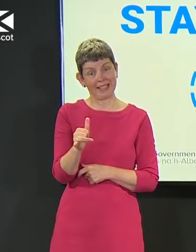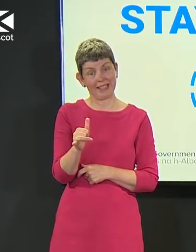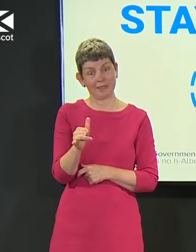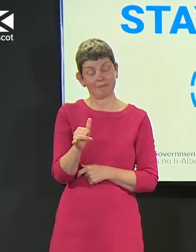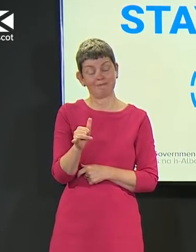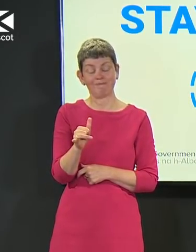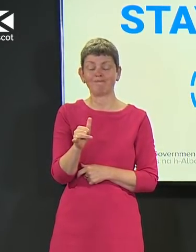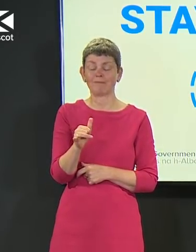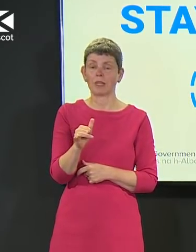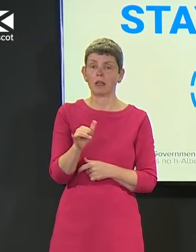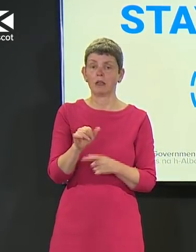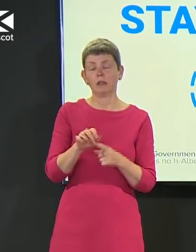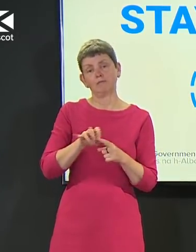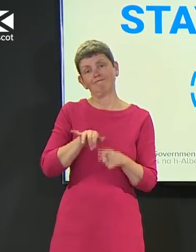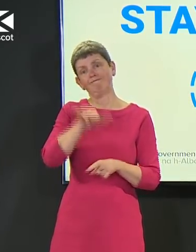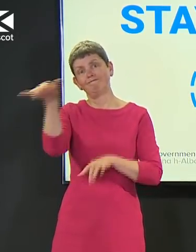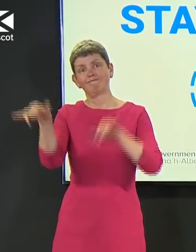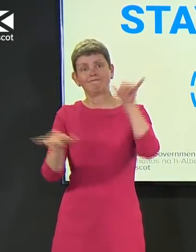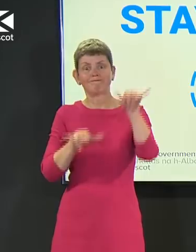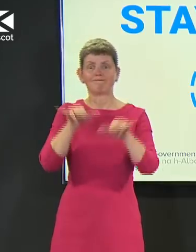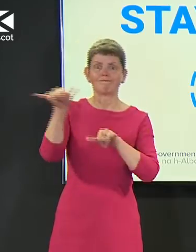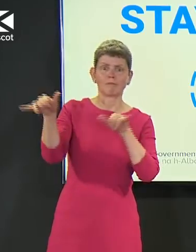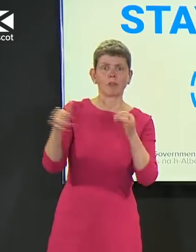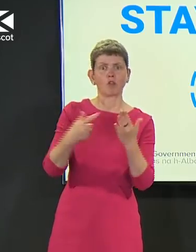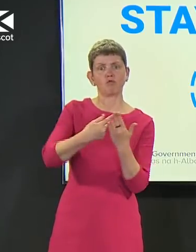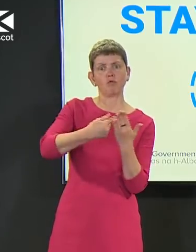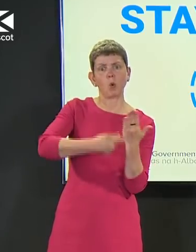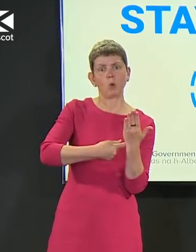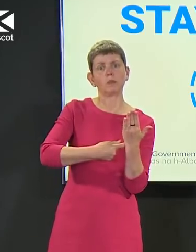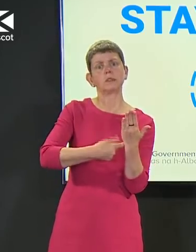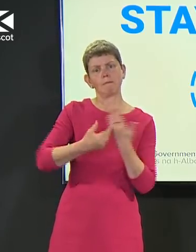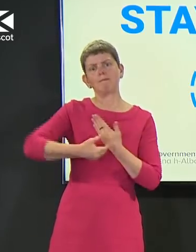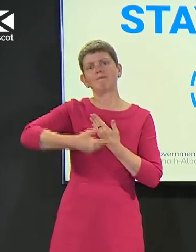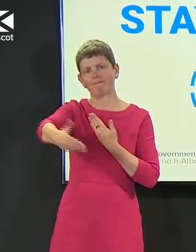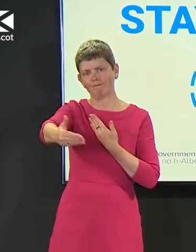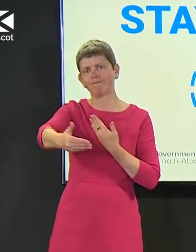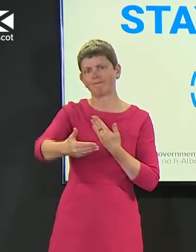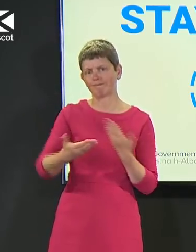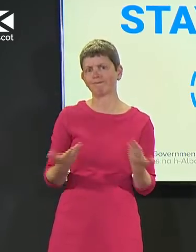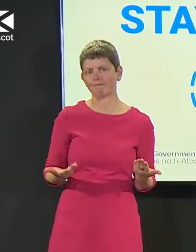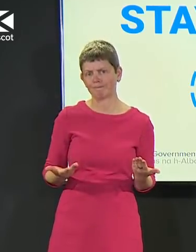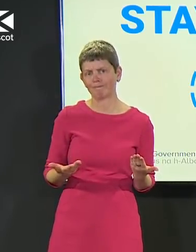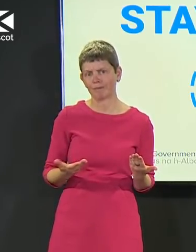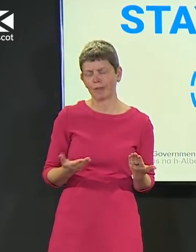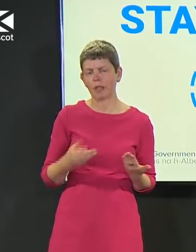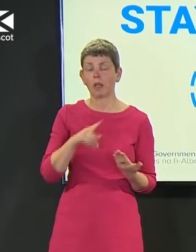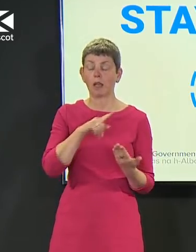endure restrictions and international travel for a bit longer as the price we pay for much greater